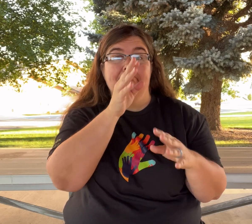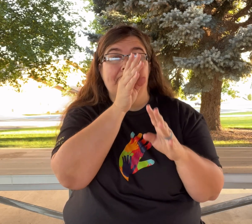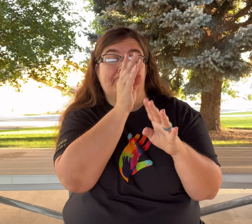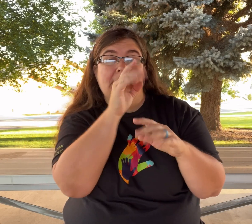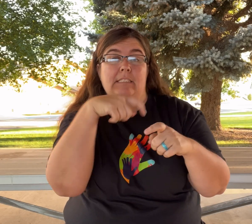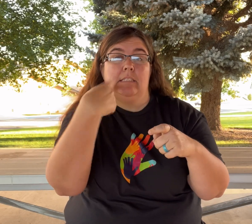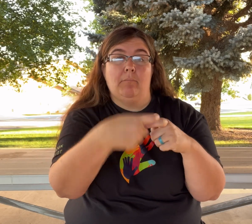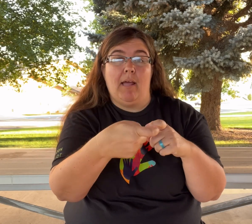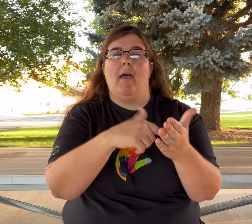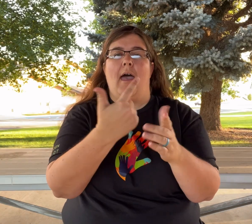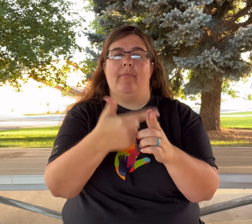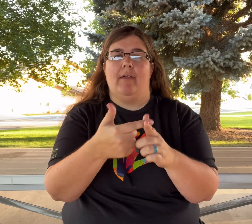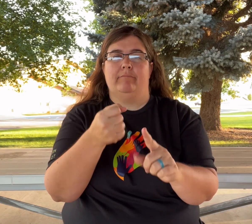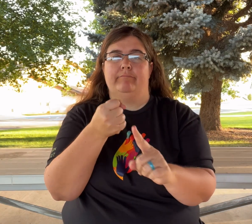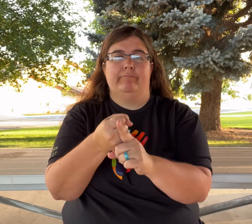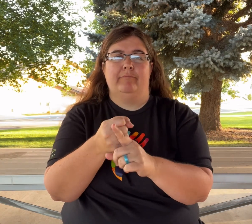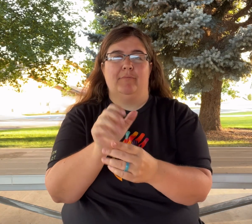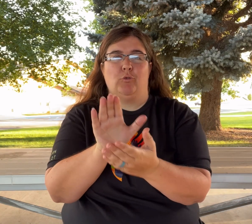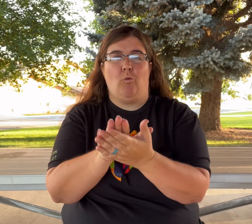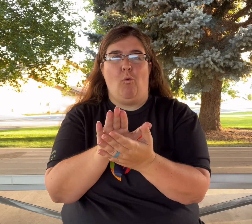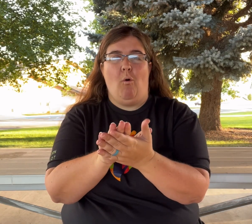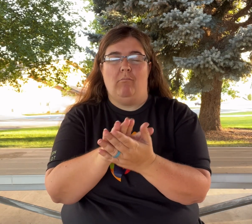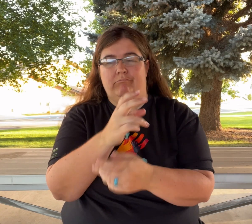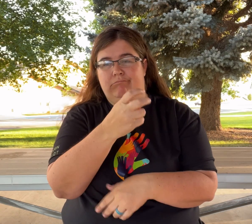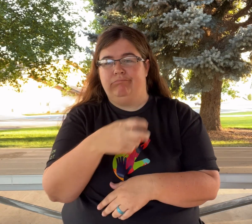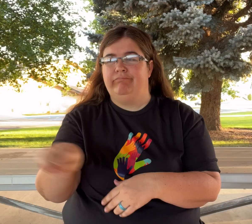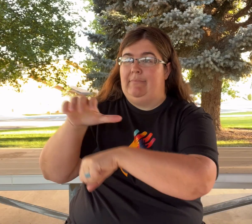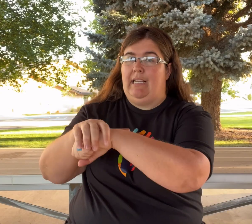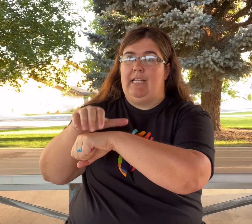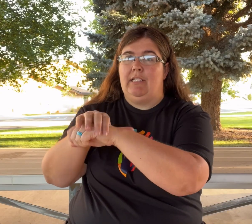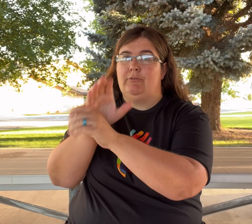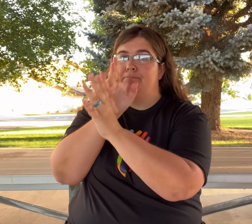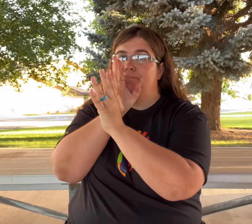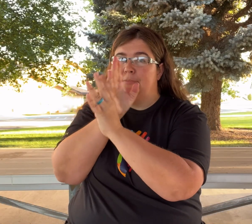born speaking Spanish, but then when they hit school, they transfer over to English